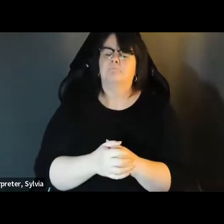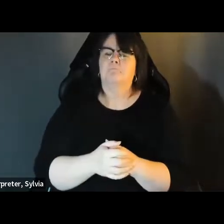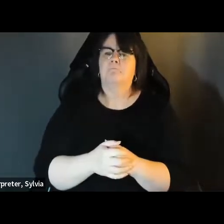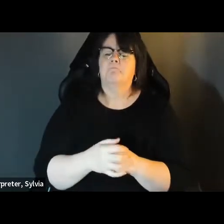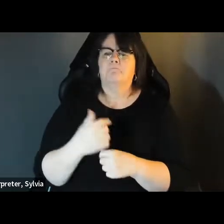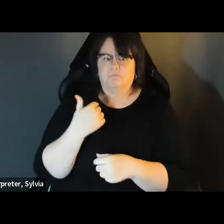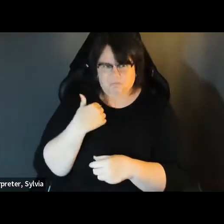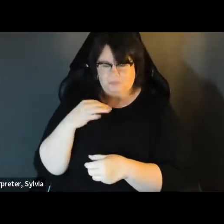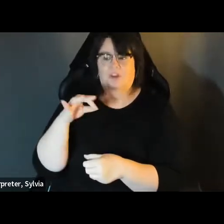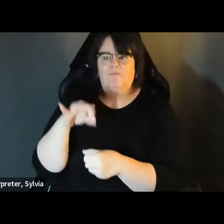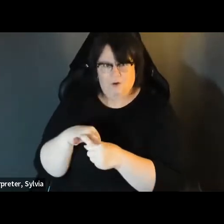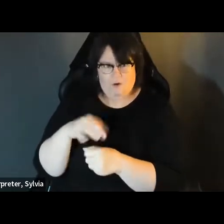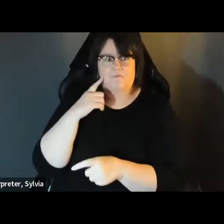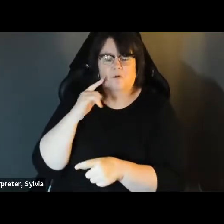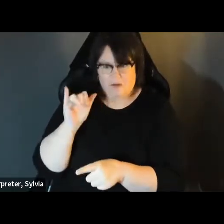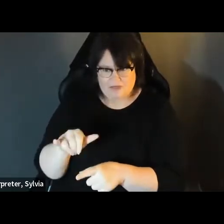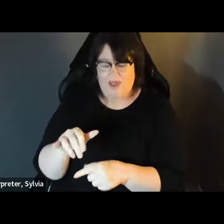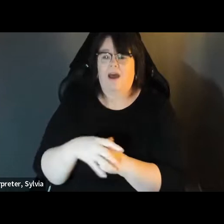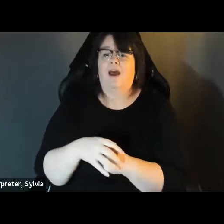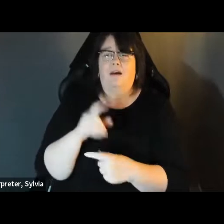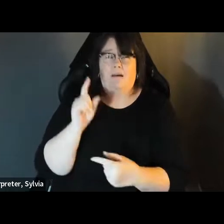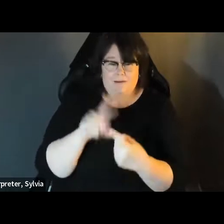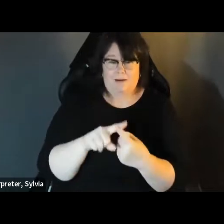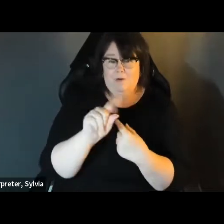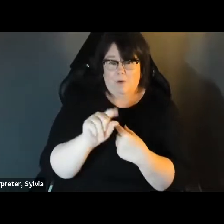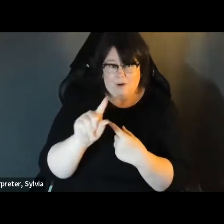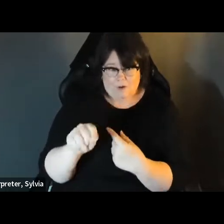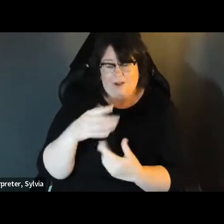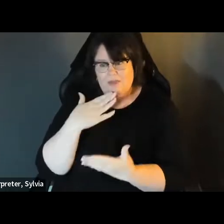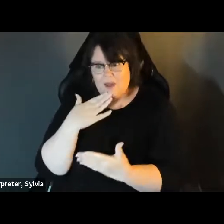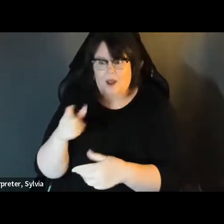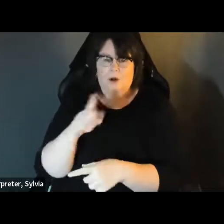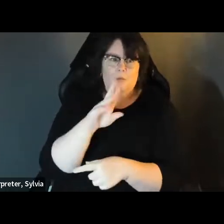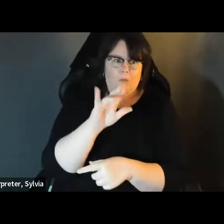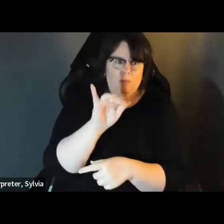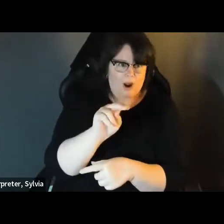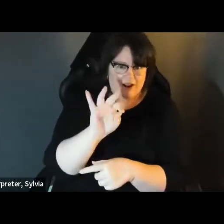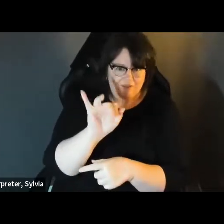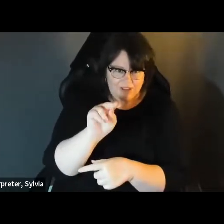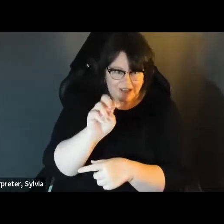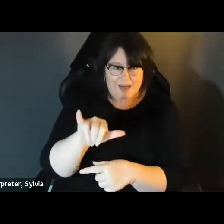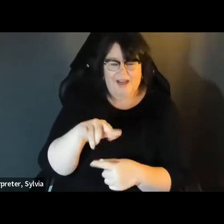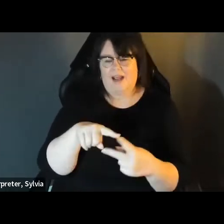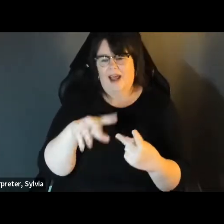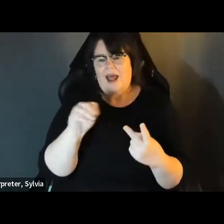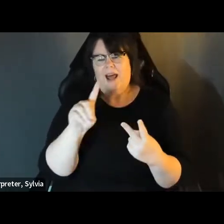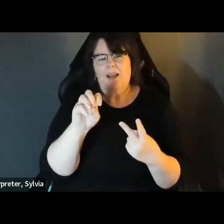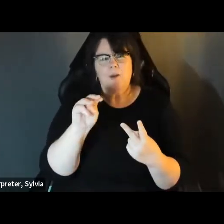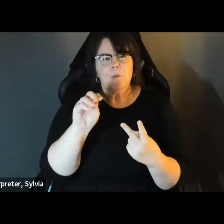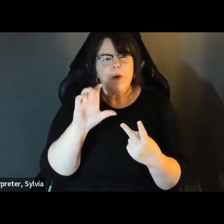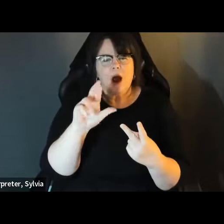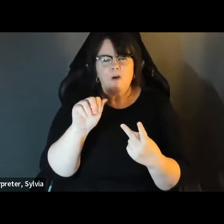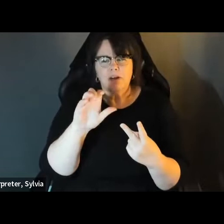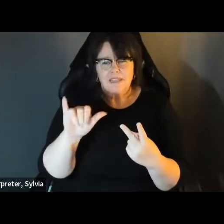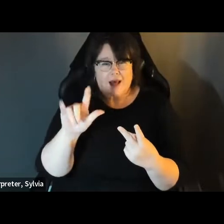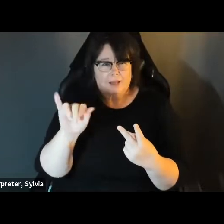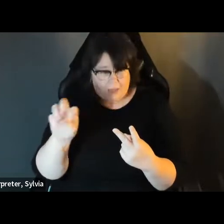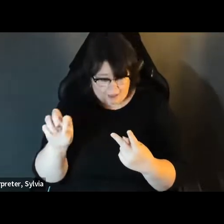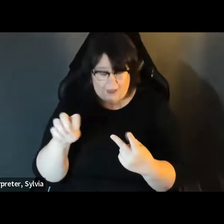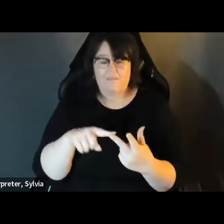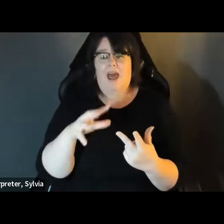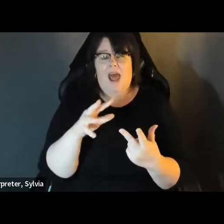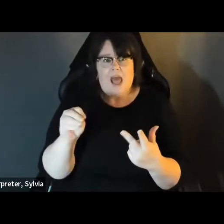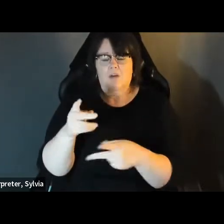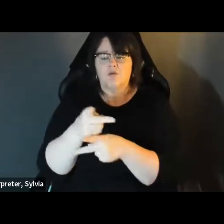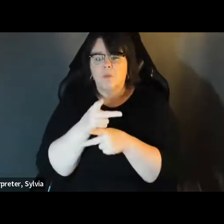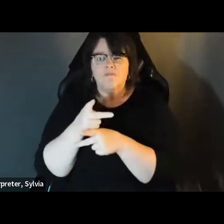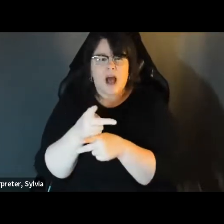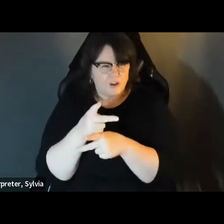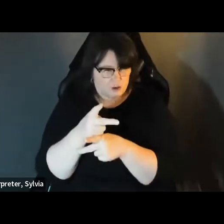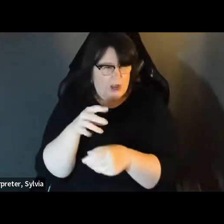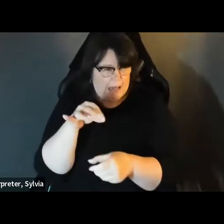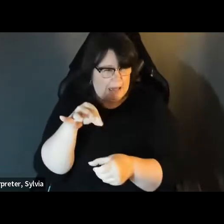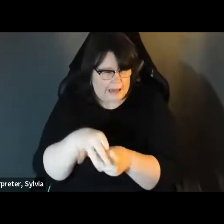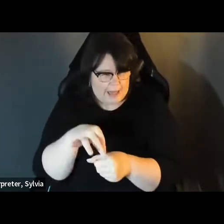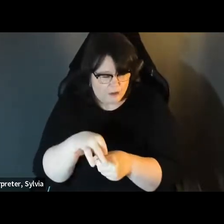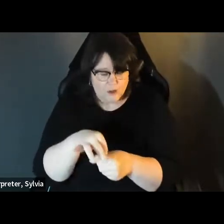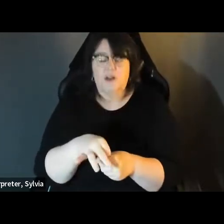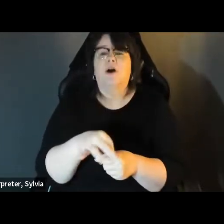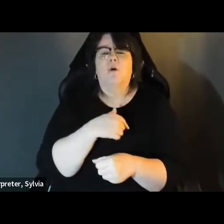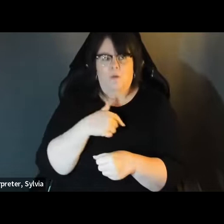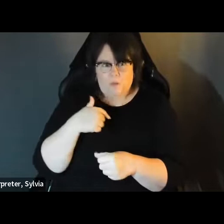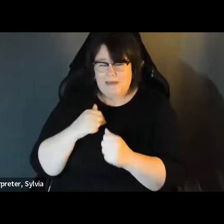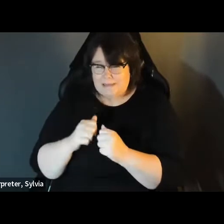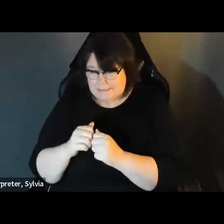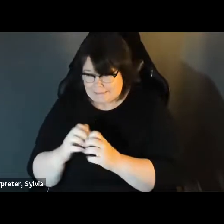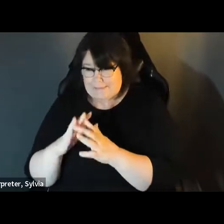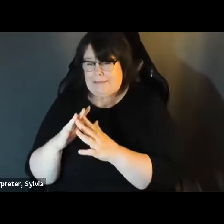Thanks to Brian Finney and democracy live, and our supervisor elections, we we're able to implement the omni system in Daytona in Volusia County.